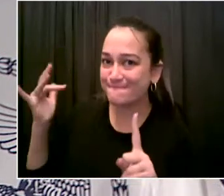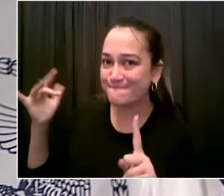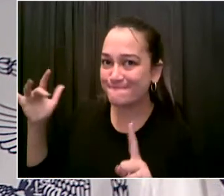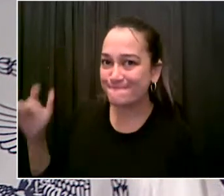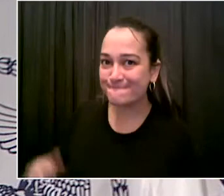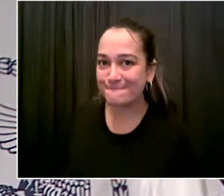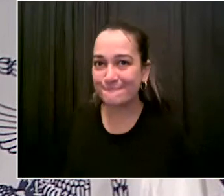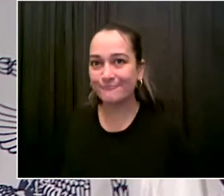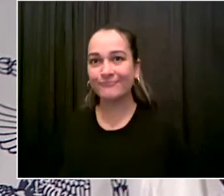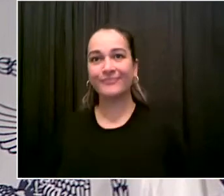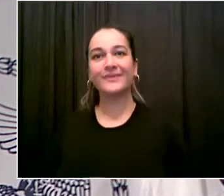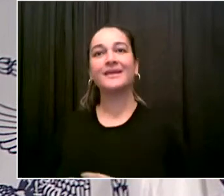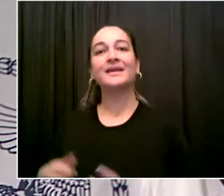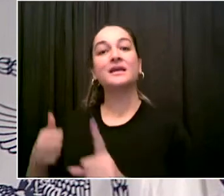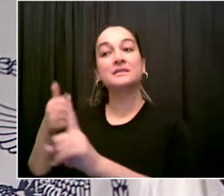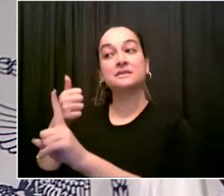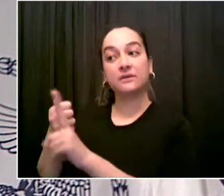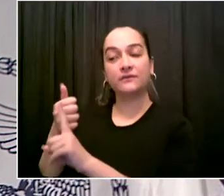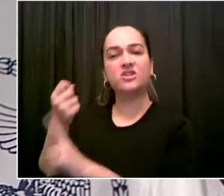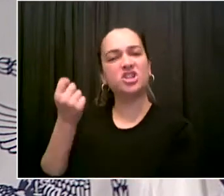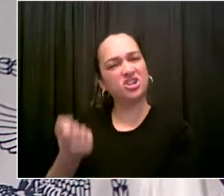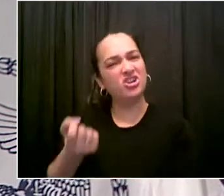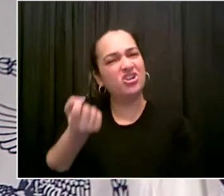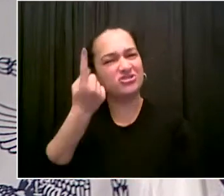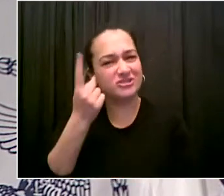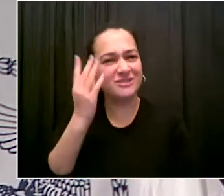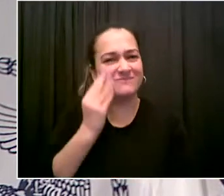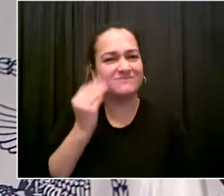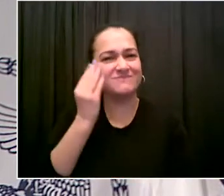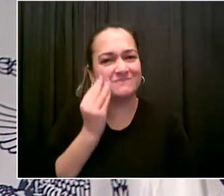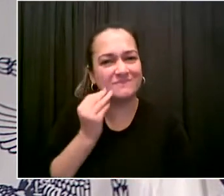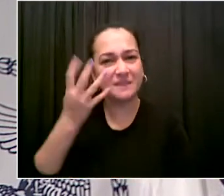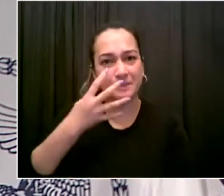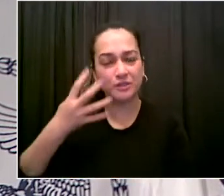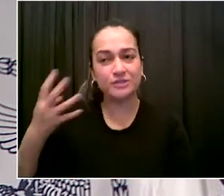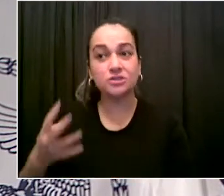LE IFAD NPEOPLE OF THE CITY, H ER OWN PARENTS